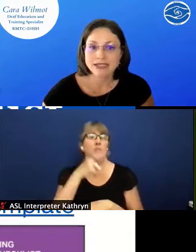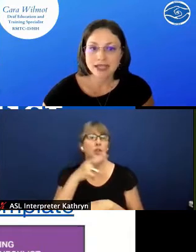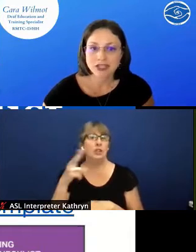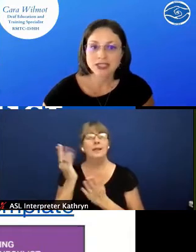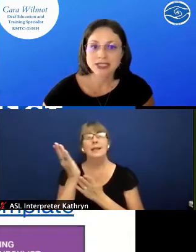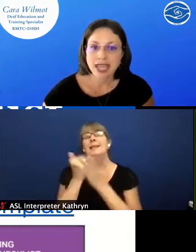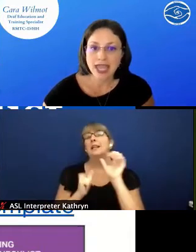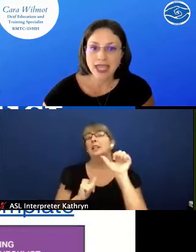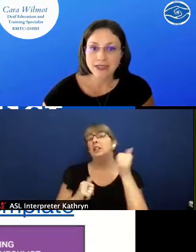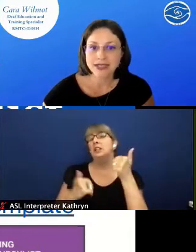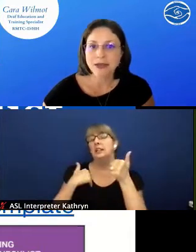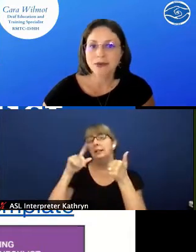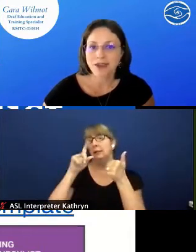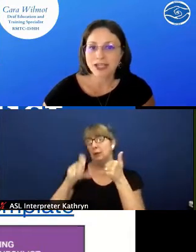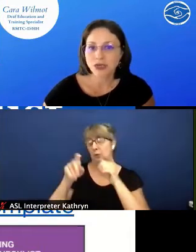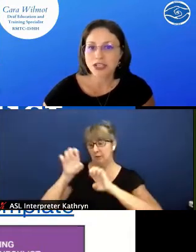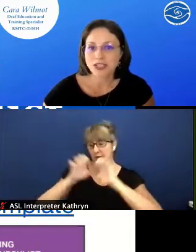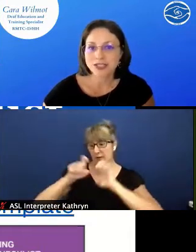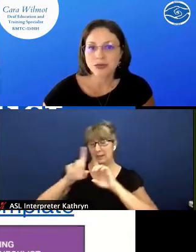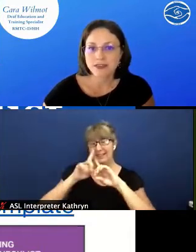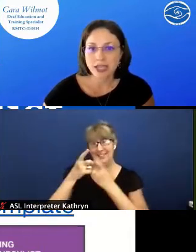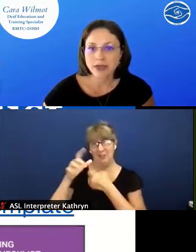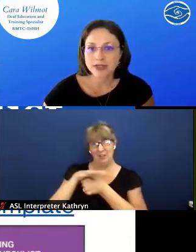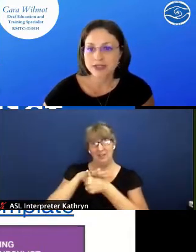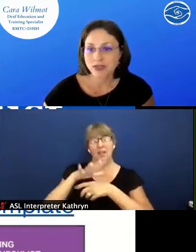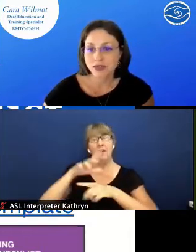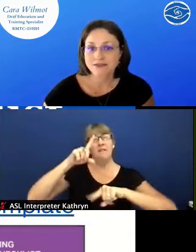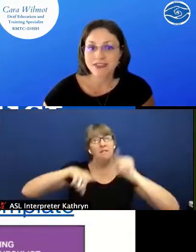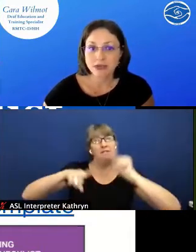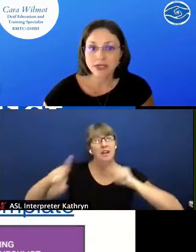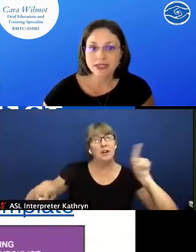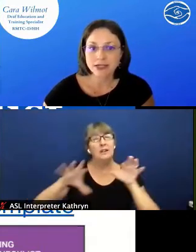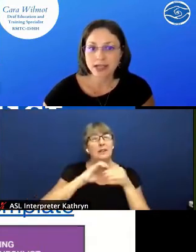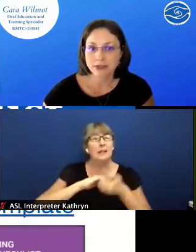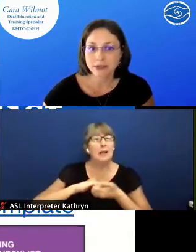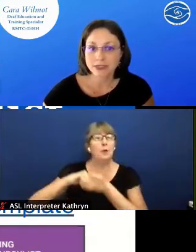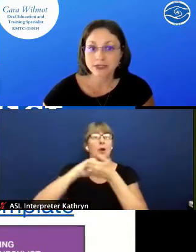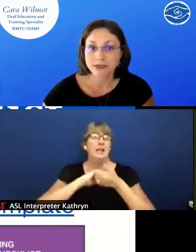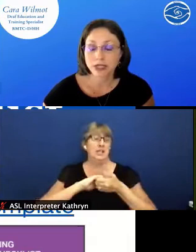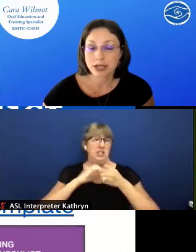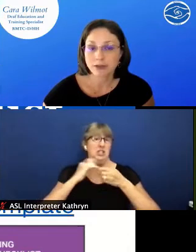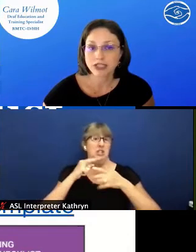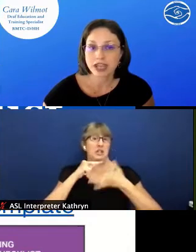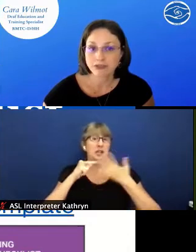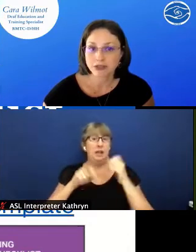Section 10 provides questions to evaluate the district's various collaborate, collaboration, efforts.